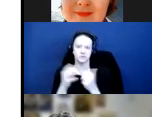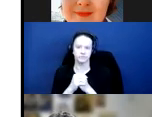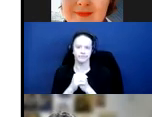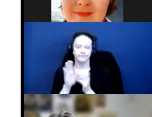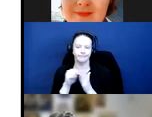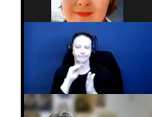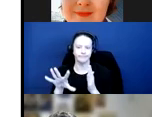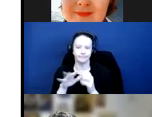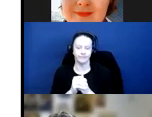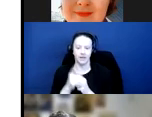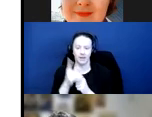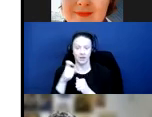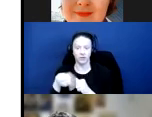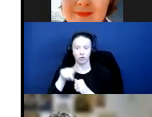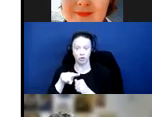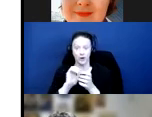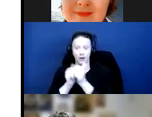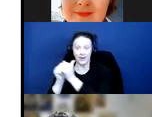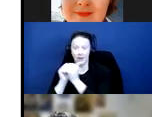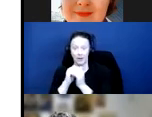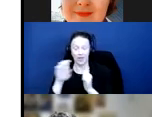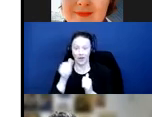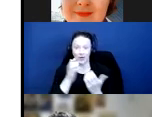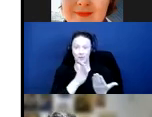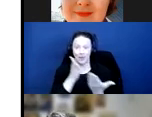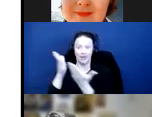because you're competing with all the other bills that have a cost with them.